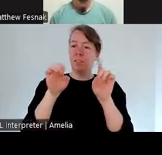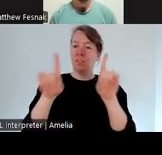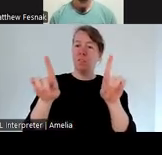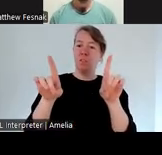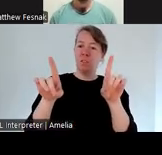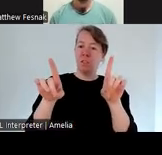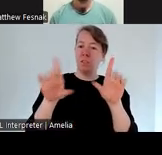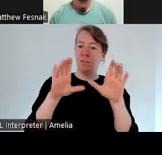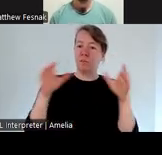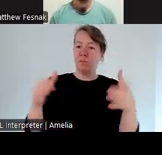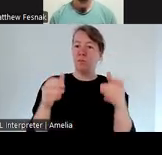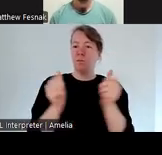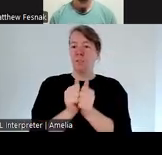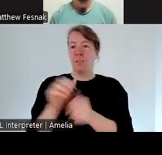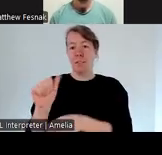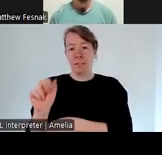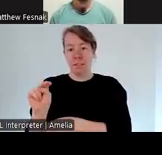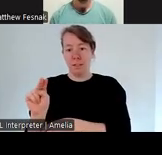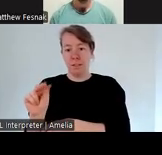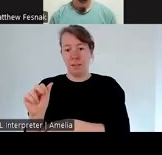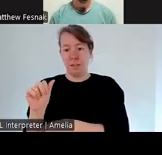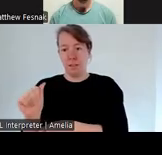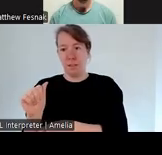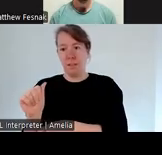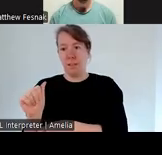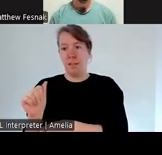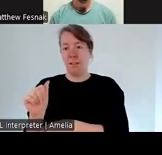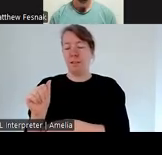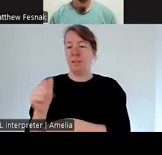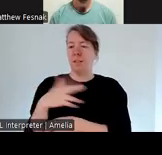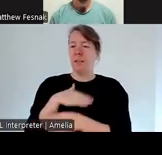and we were looking at how to make screenshots and live demos